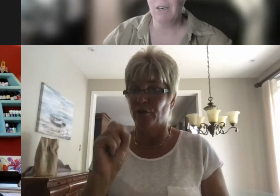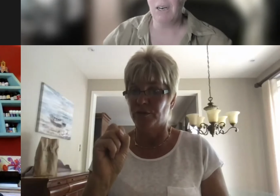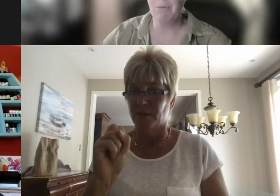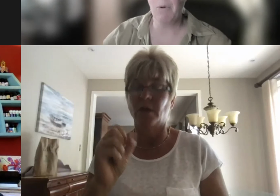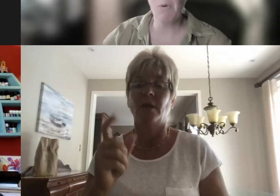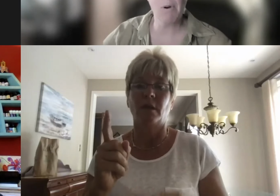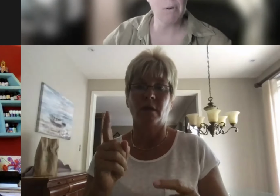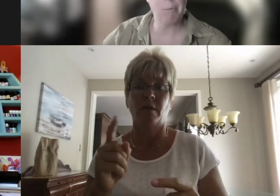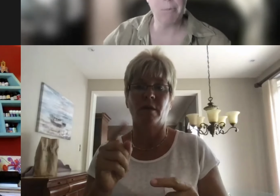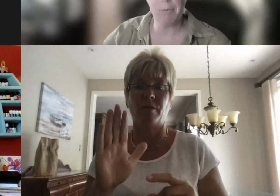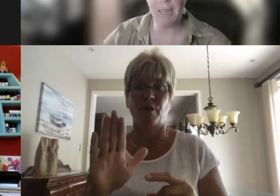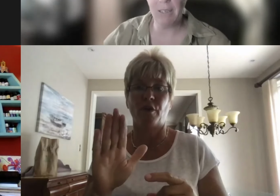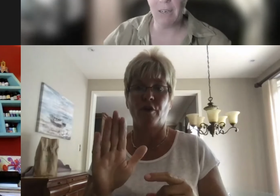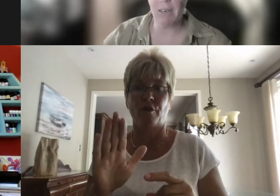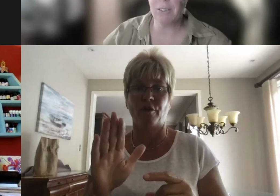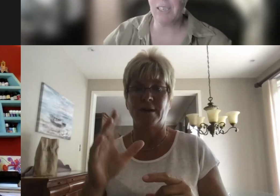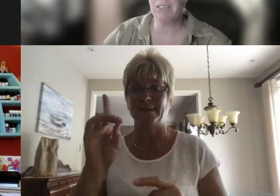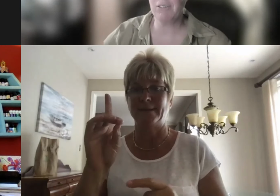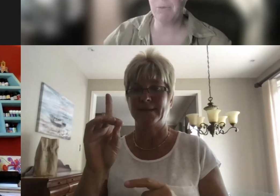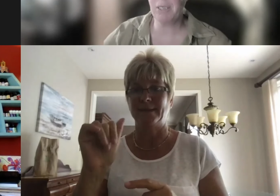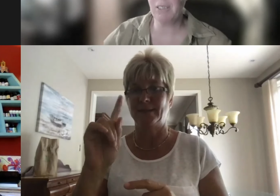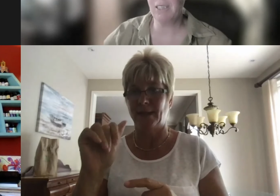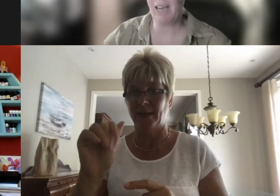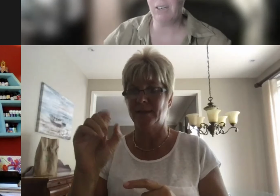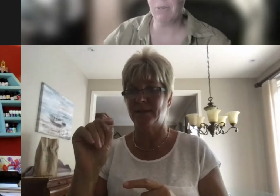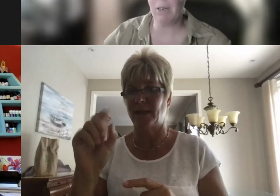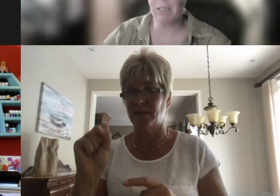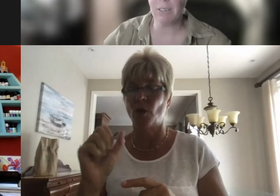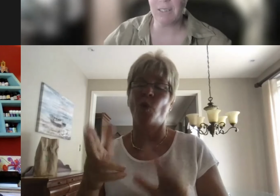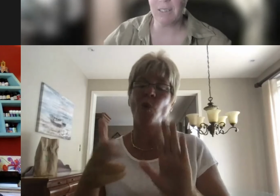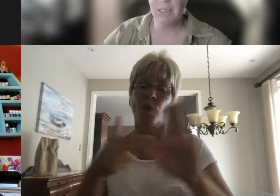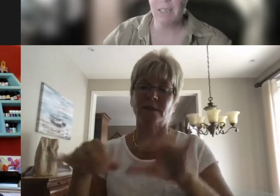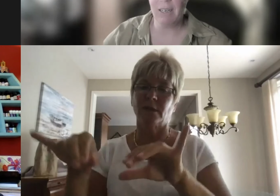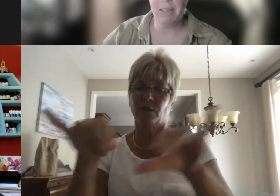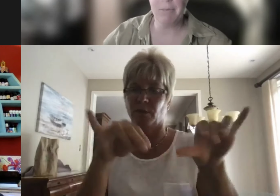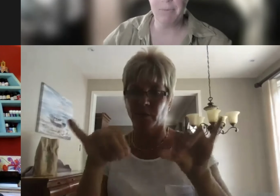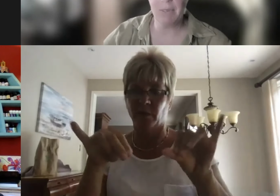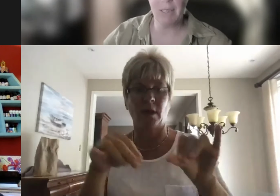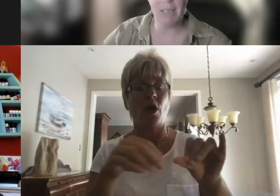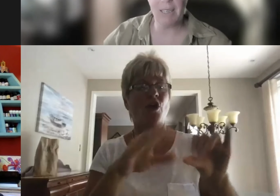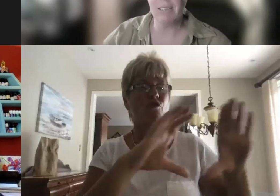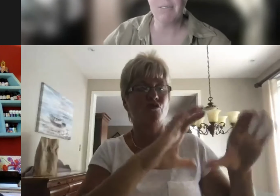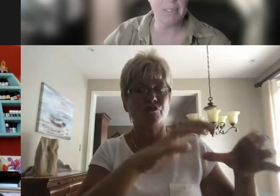or they are stereotypically categorized in